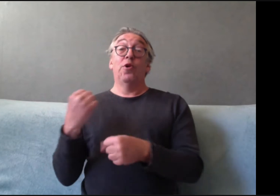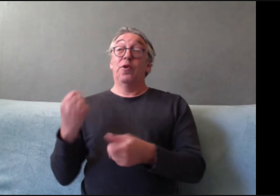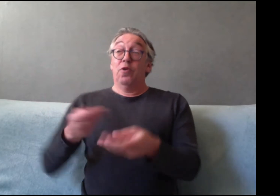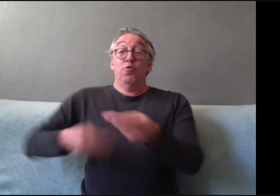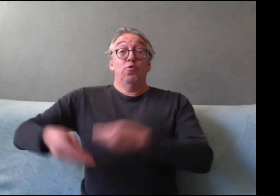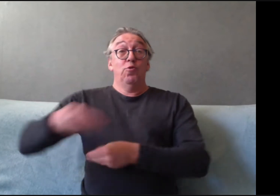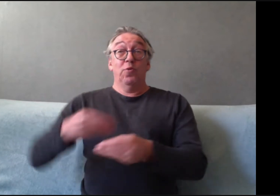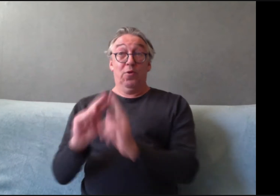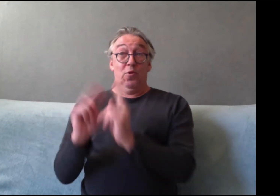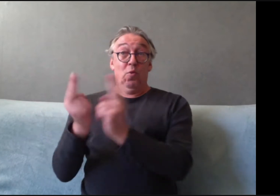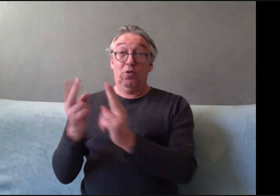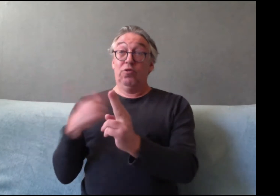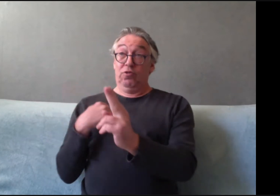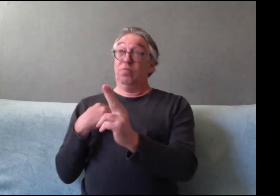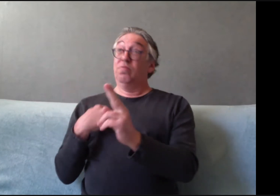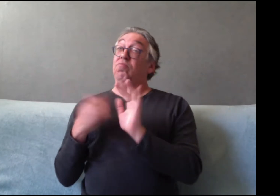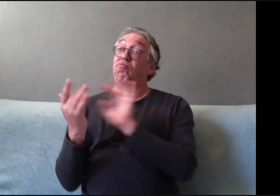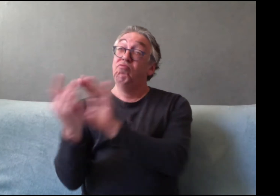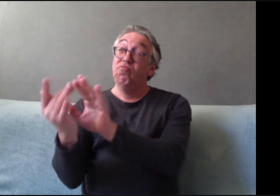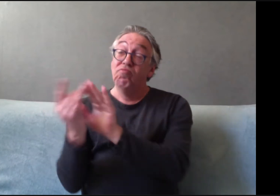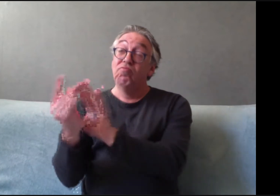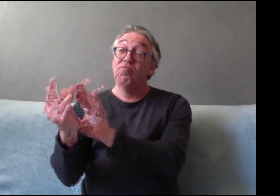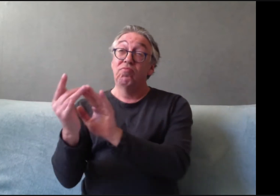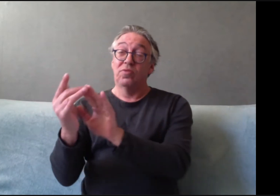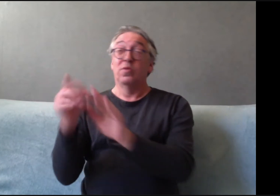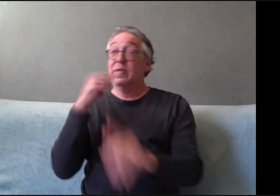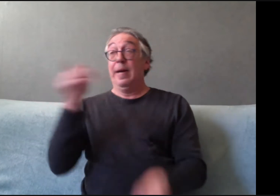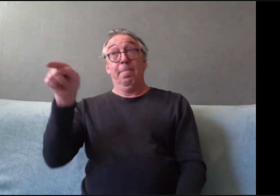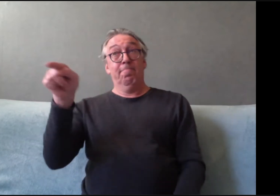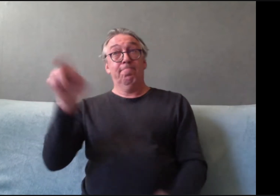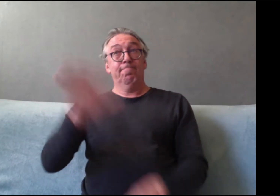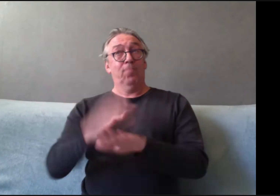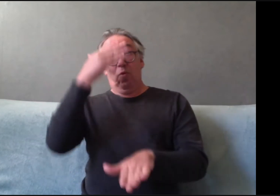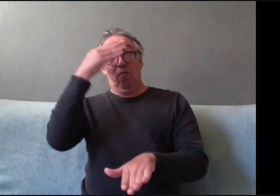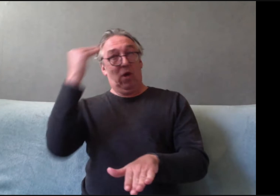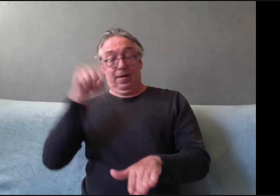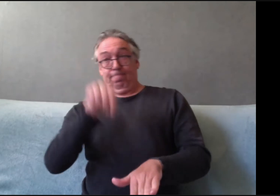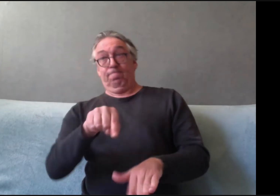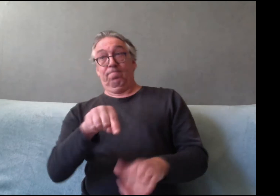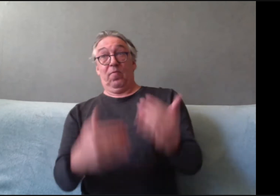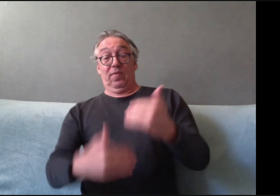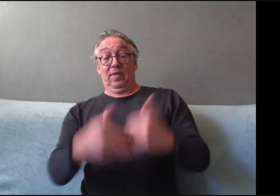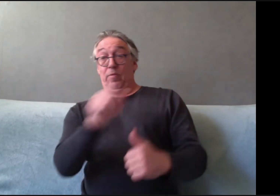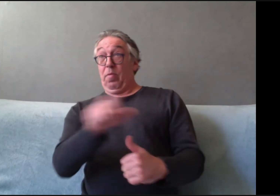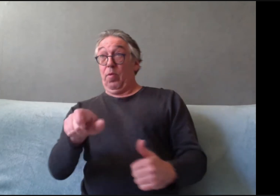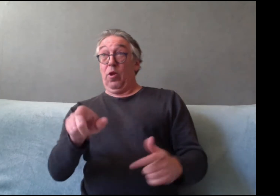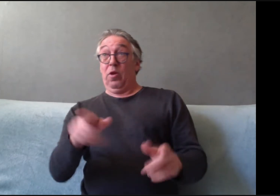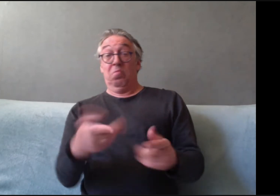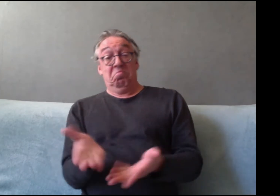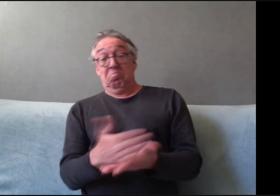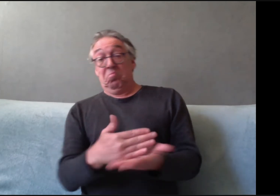to protect persons with disabilities with chronic diseases and their families.